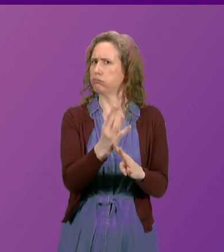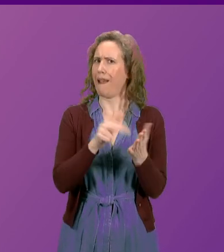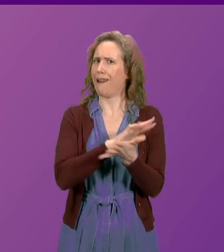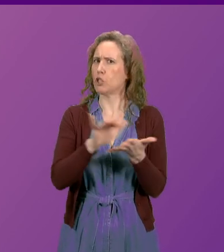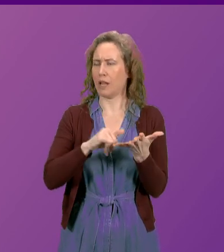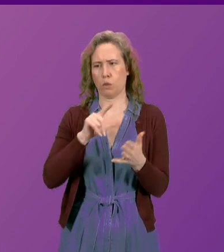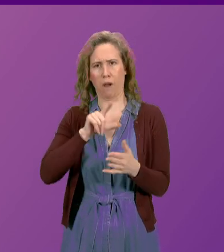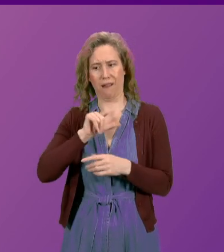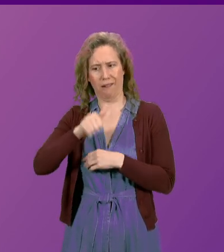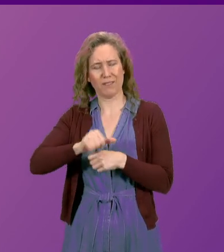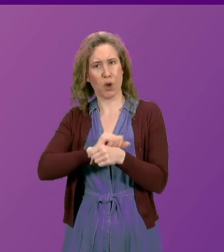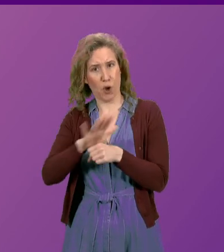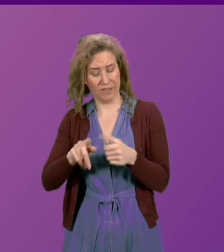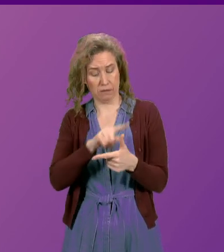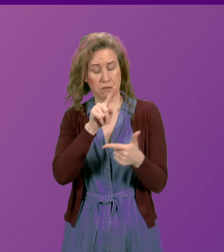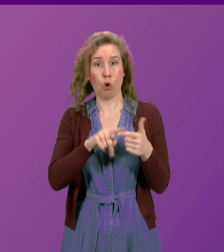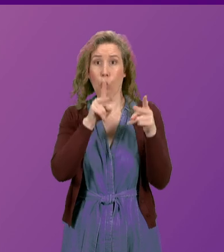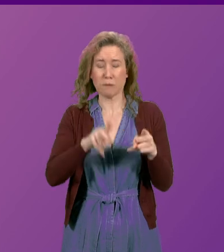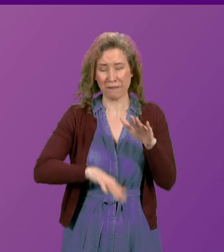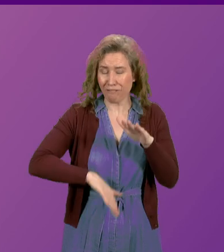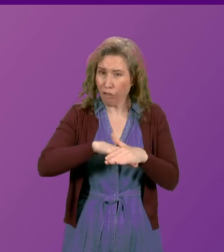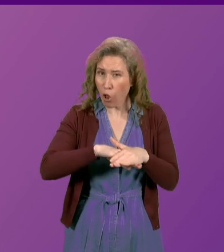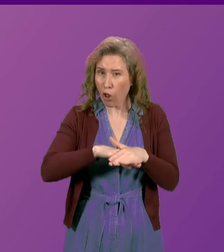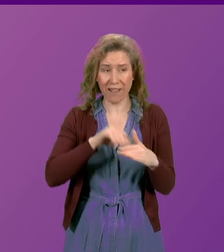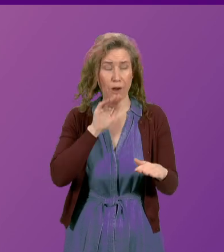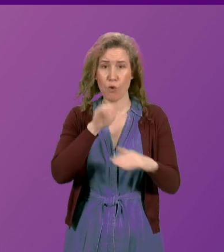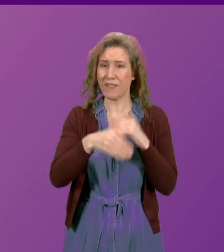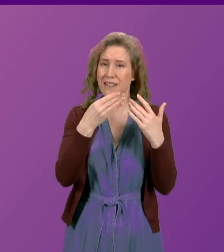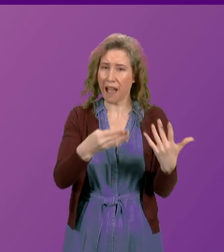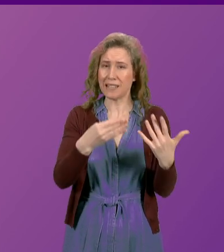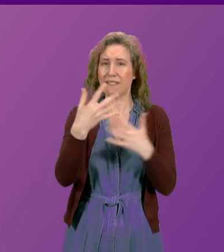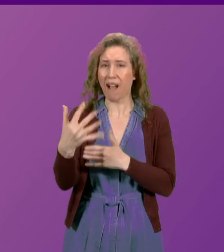the congestion in our hospitals, which now have in excess of 95 per cent occupancy,